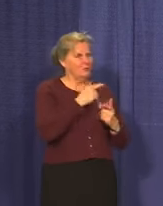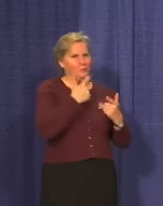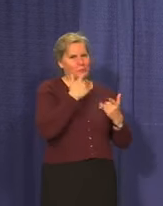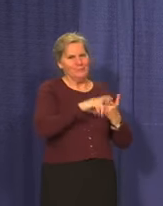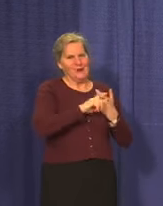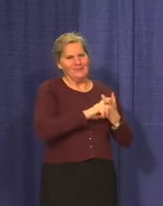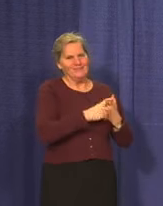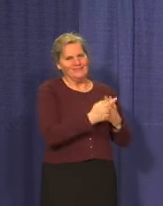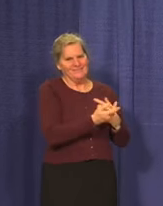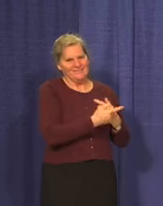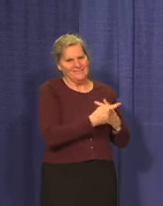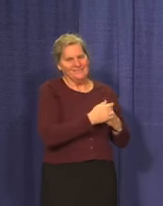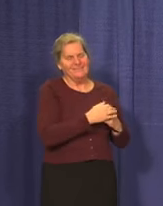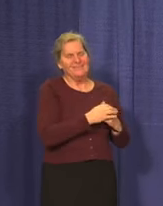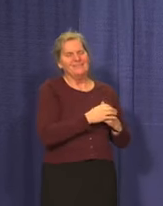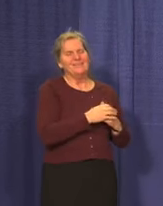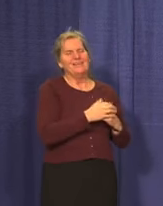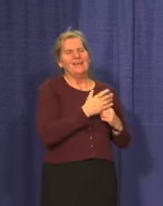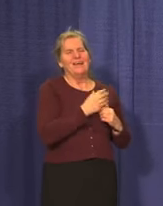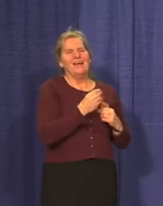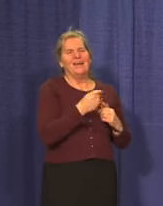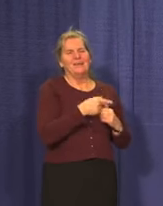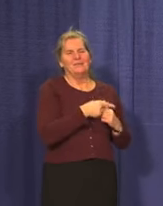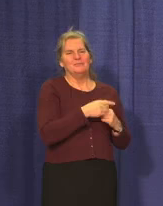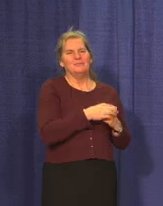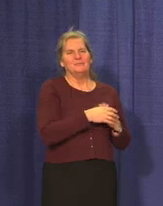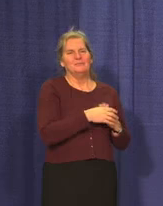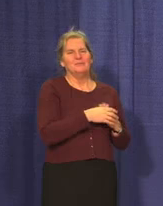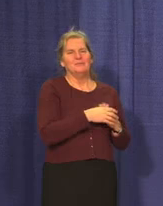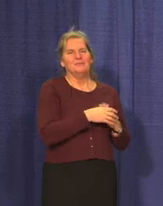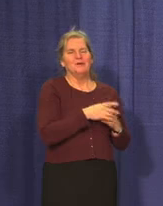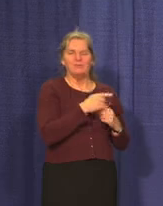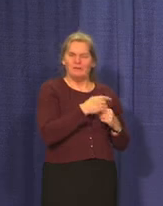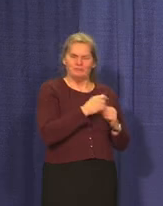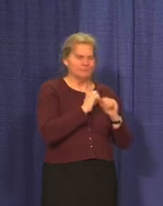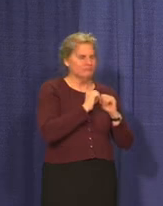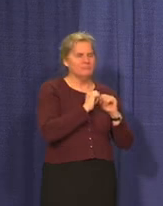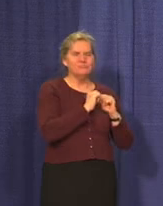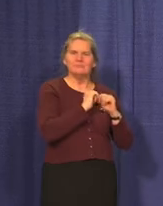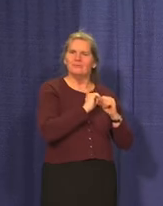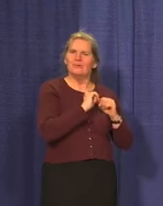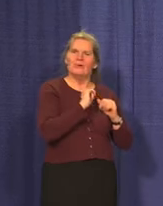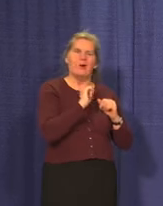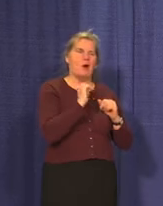WE REMAIN GOOD FRIENDS, AND WE CONTINUE ALL OF OUR STRONG LINKS